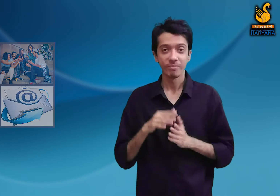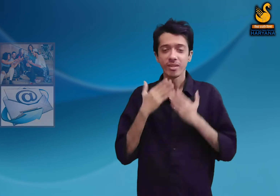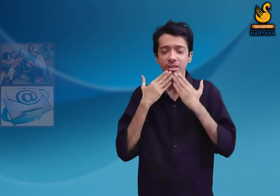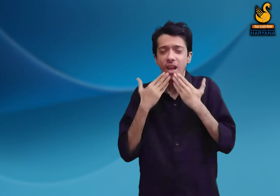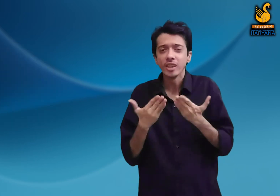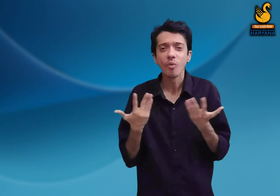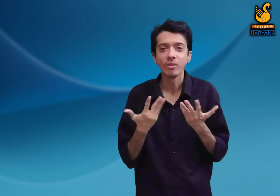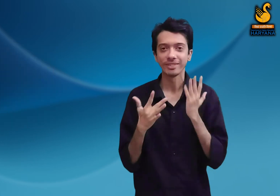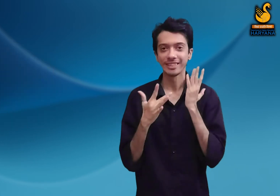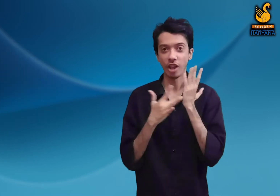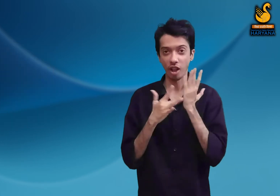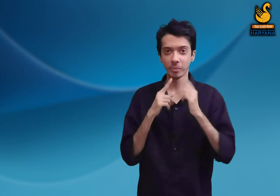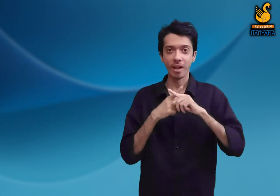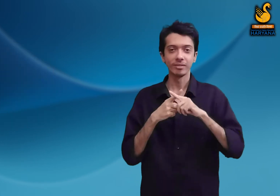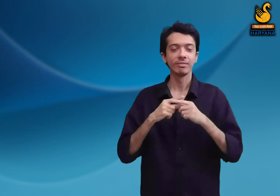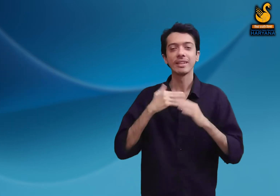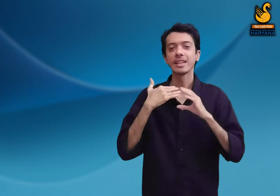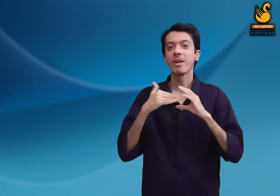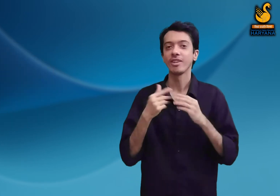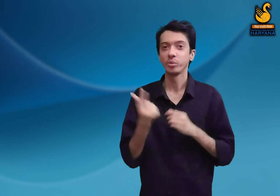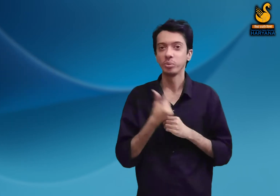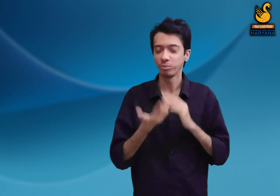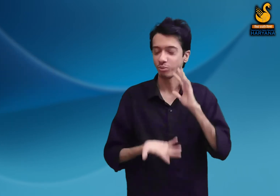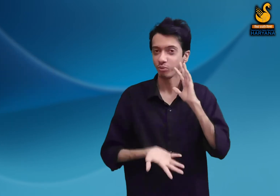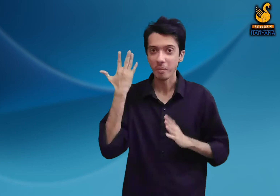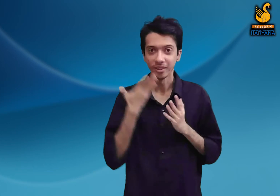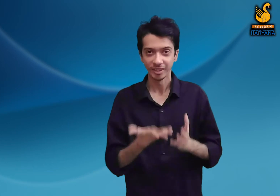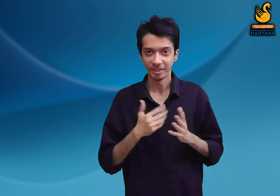We are very grateful that we have new technologies through which we can use email.